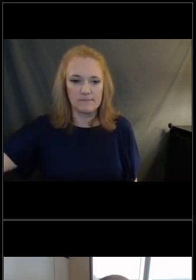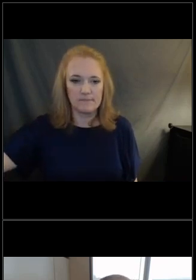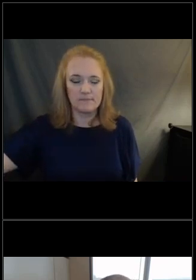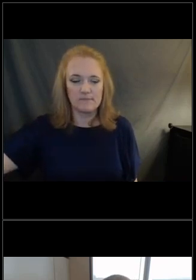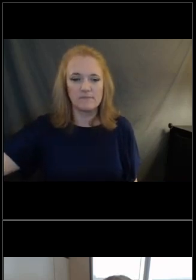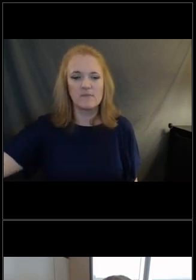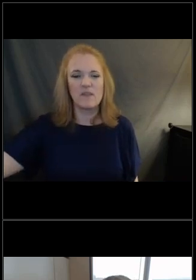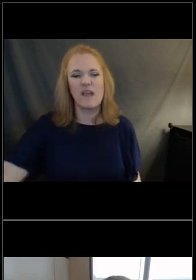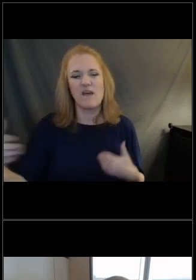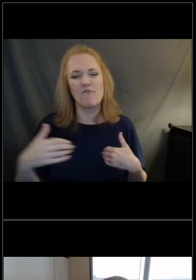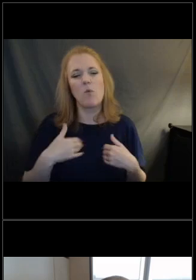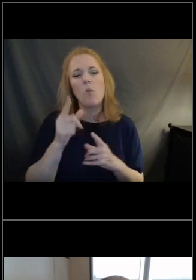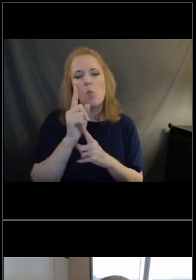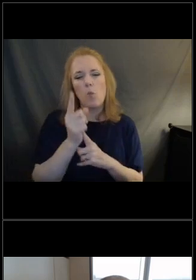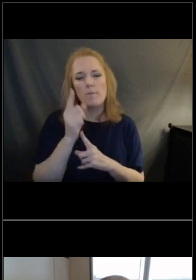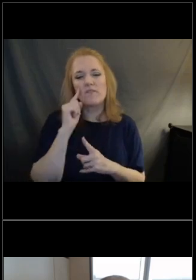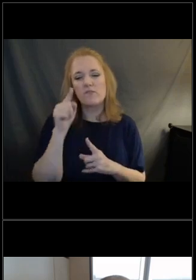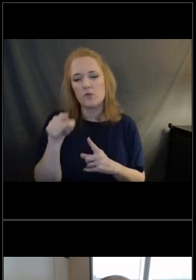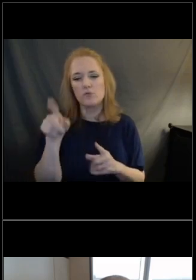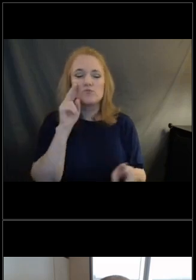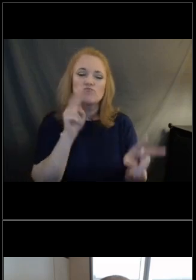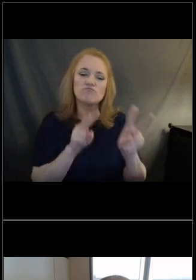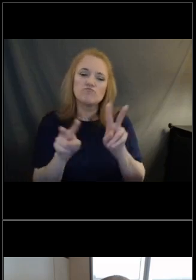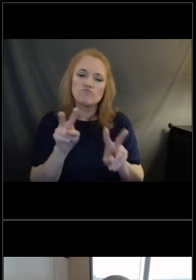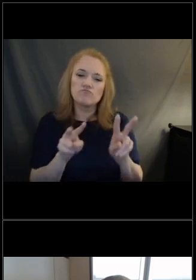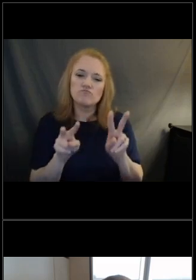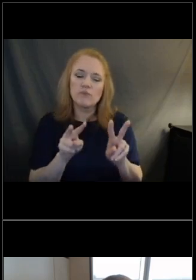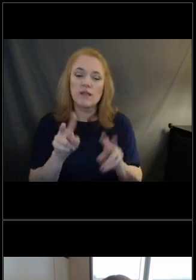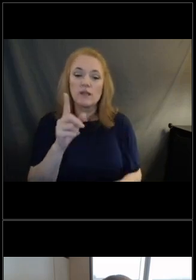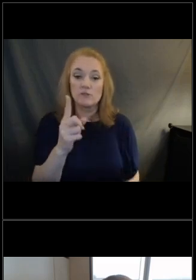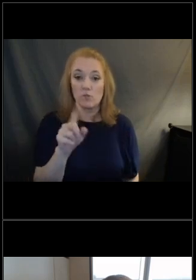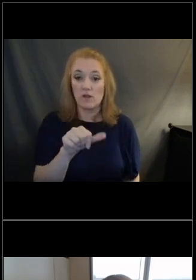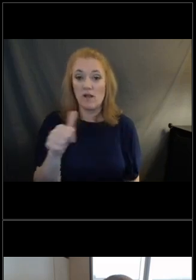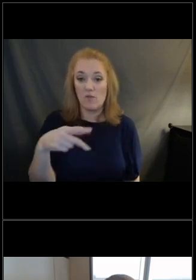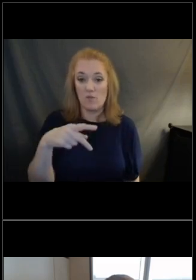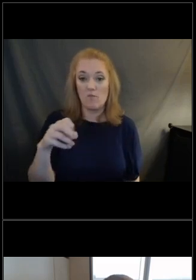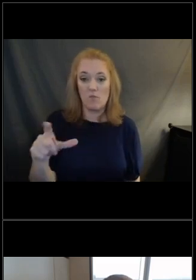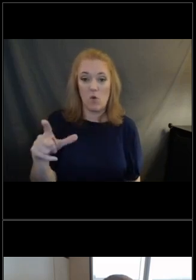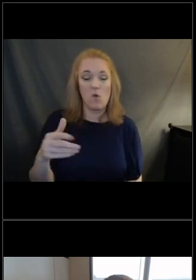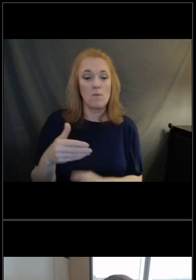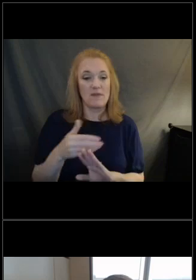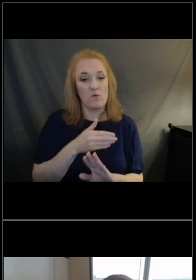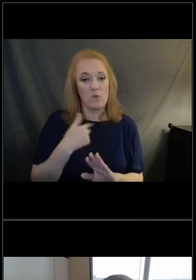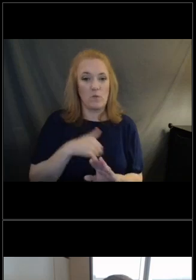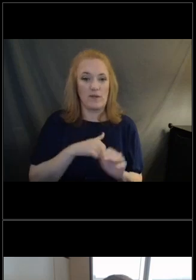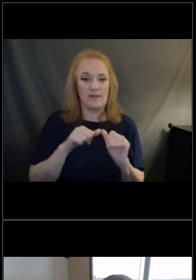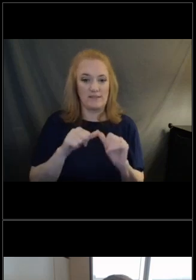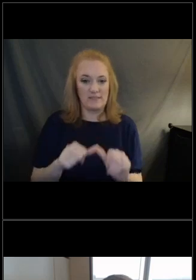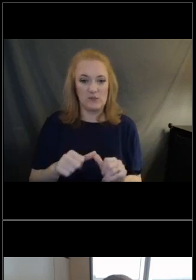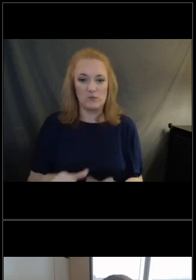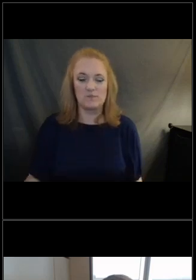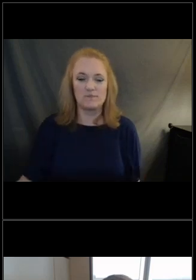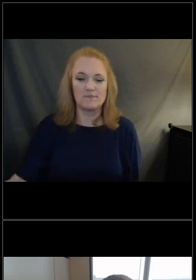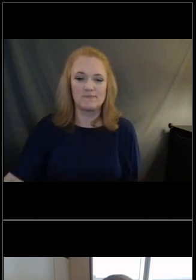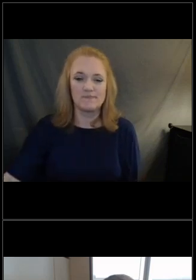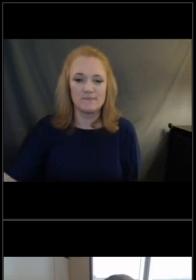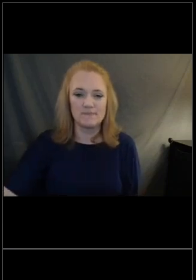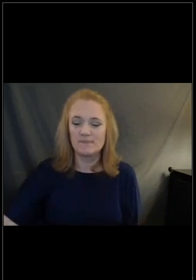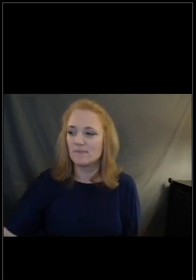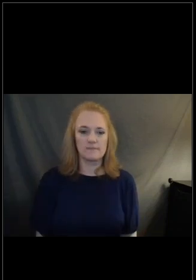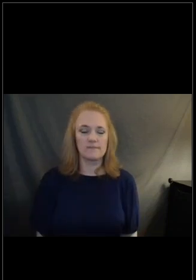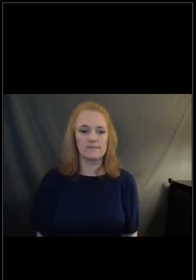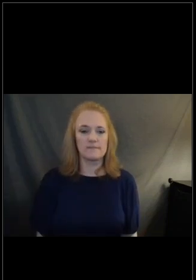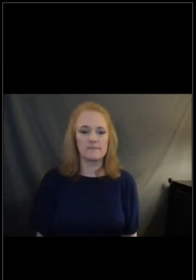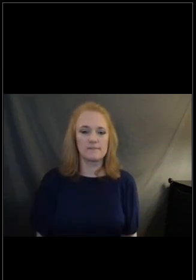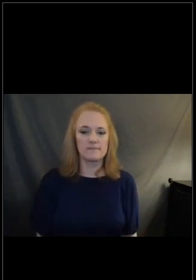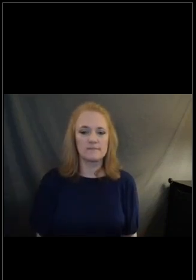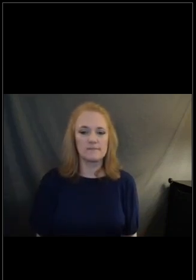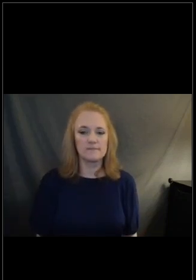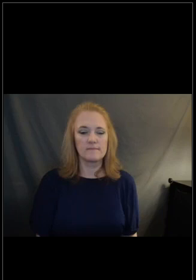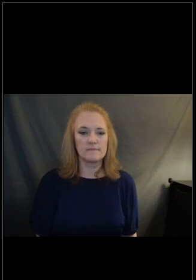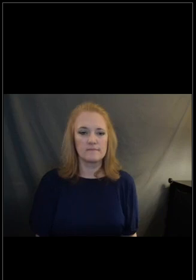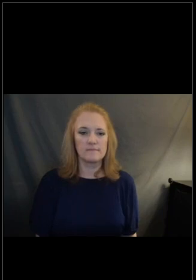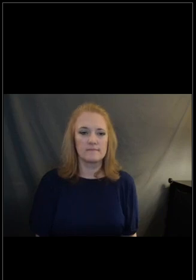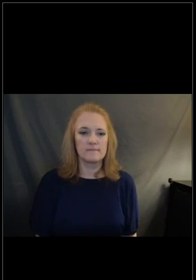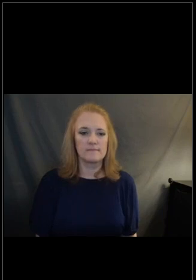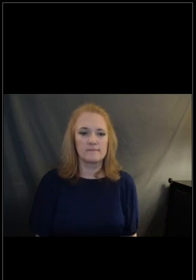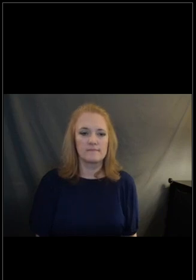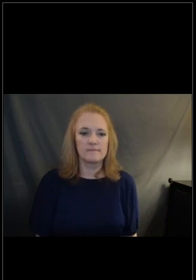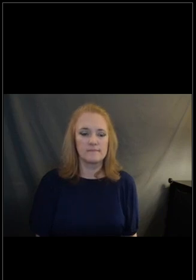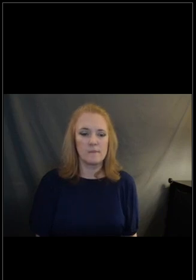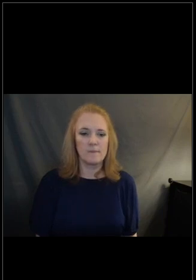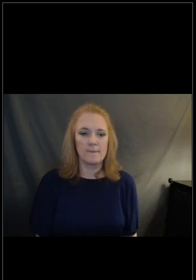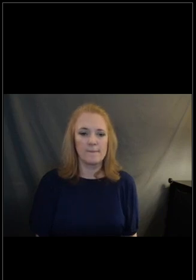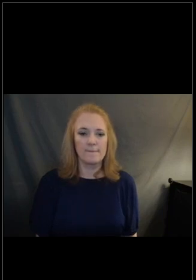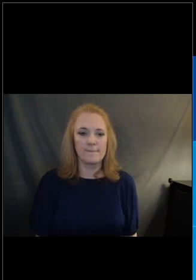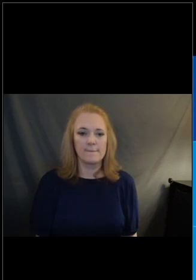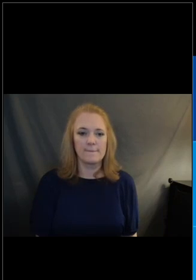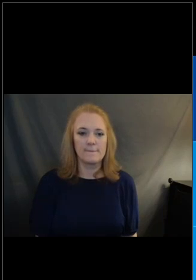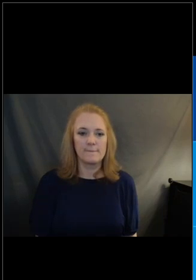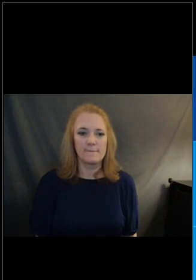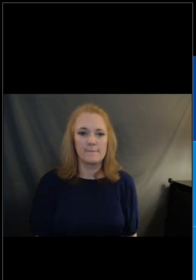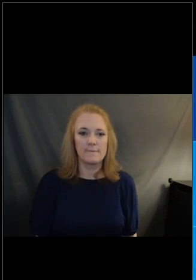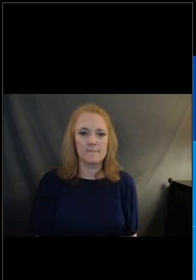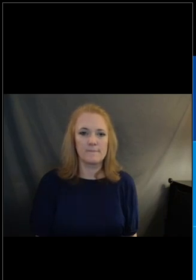here and then we'll do the results, and then we have one other one before we move on to Greg.